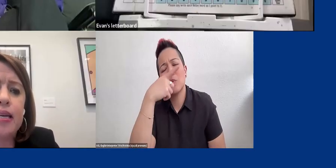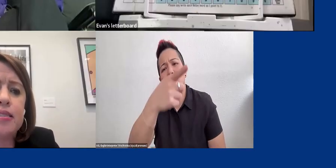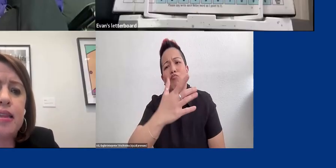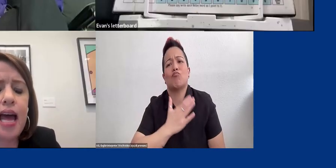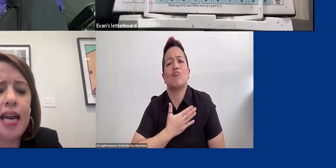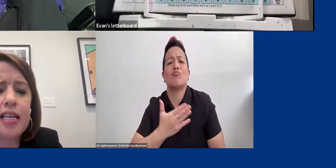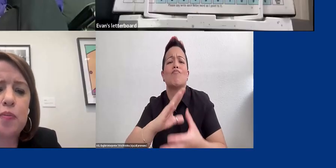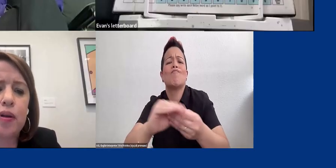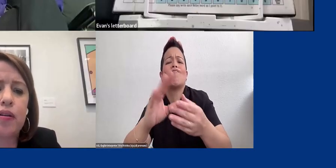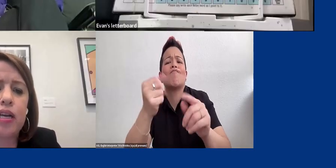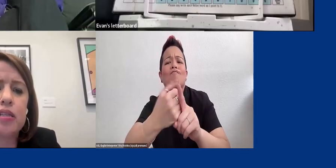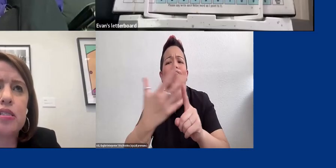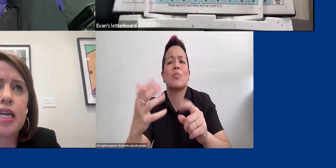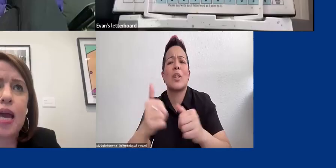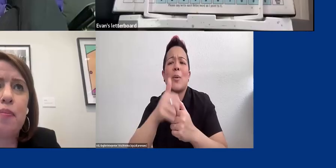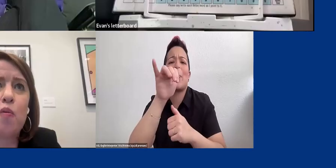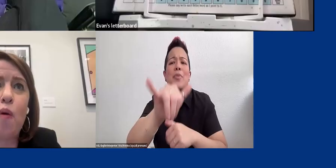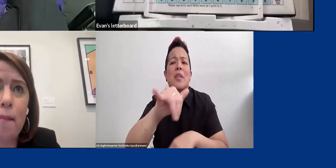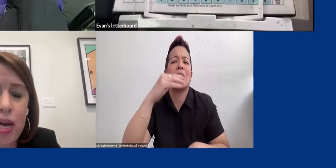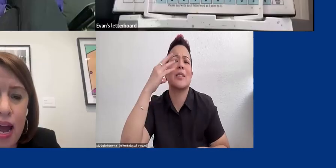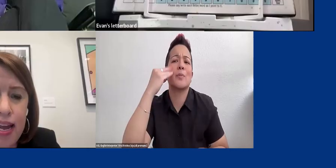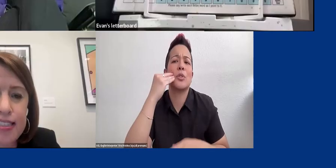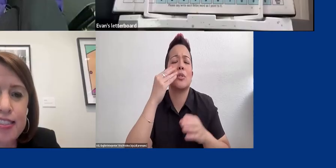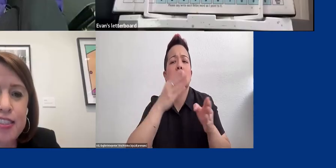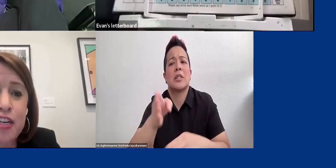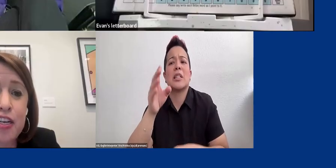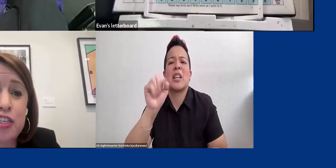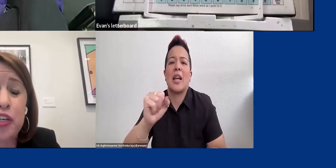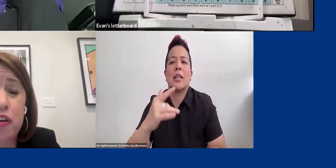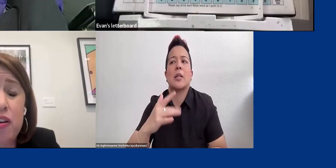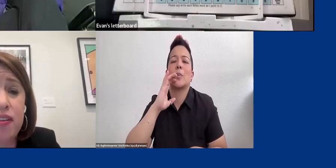ways that that experience can be weaponized to your